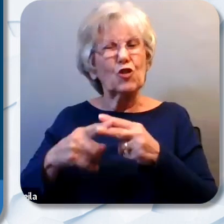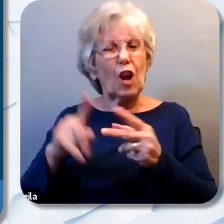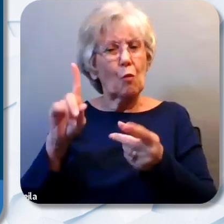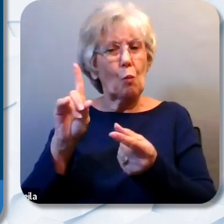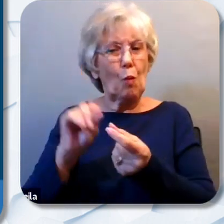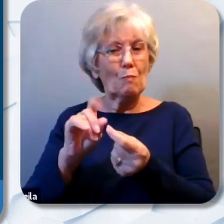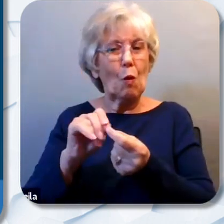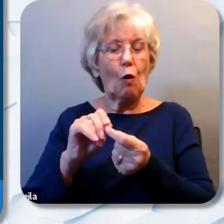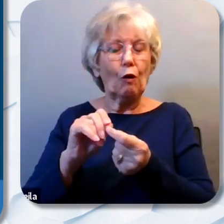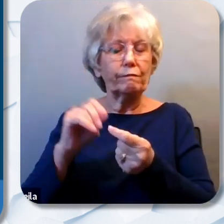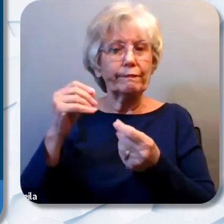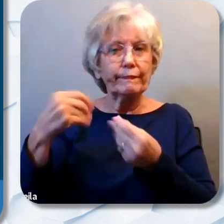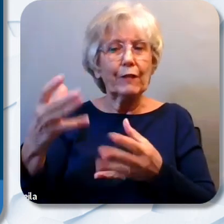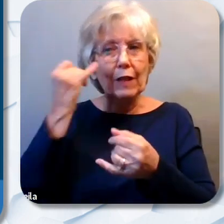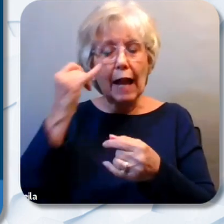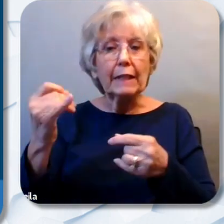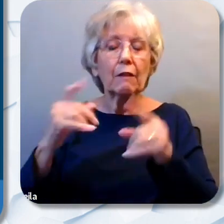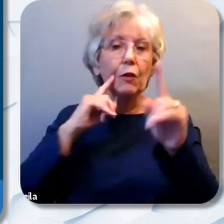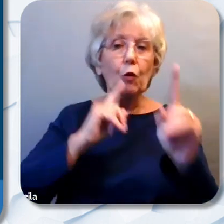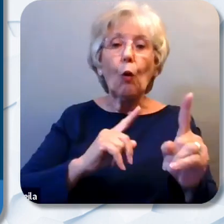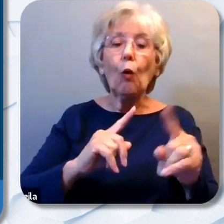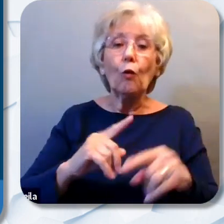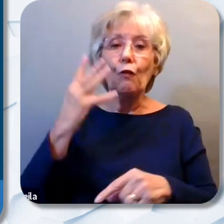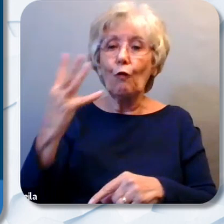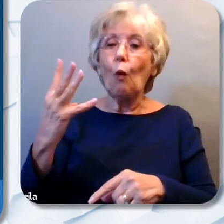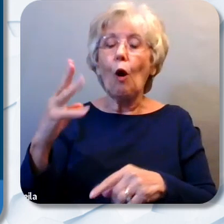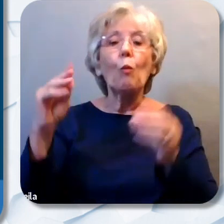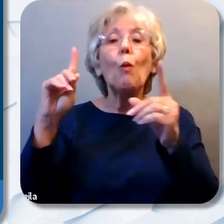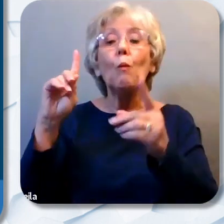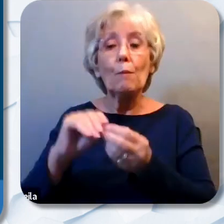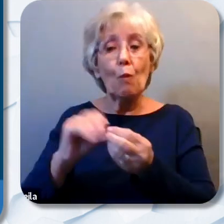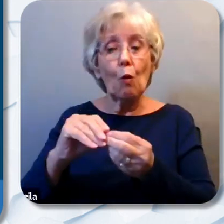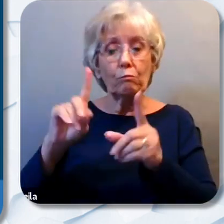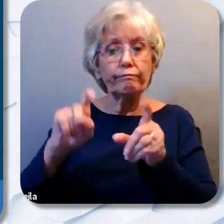with four key questions about where you are in terms of your planning process.